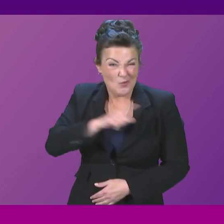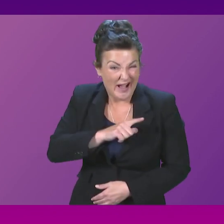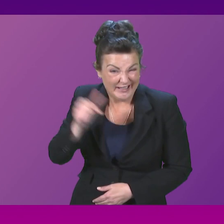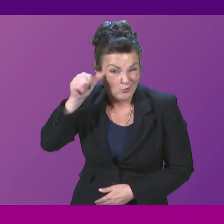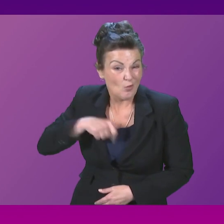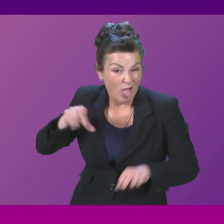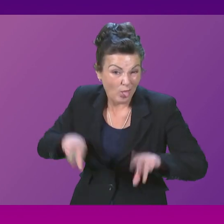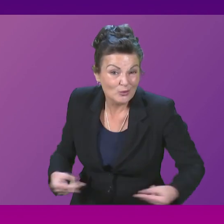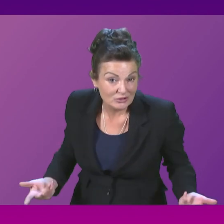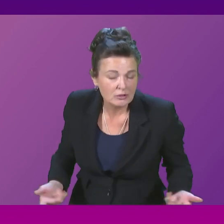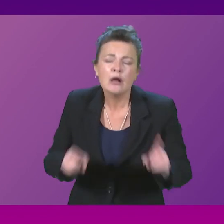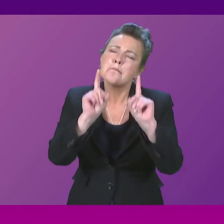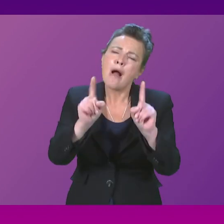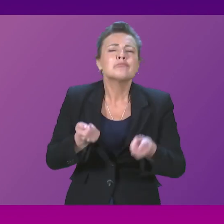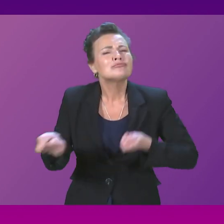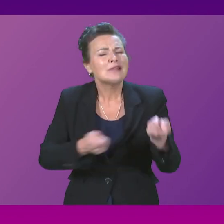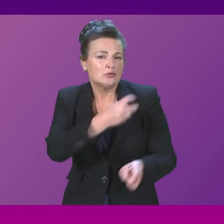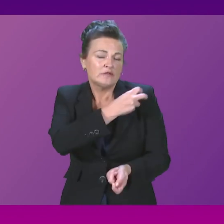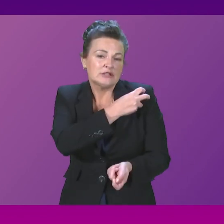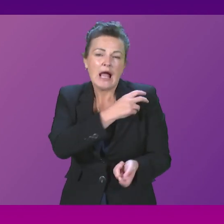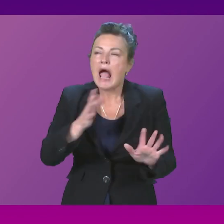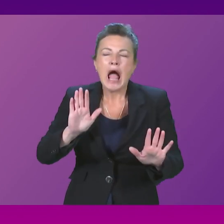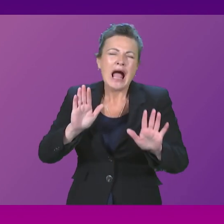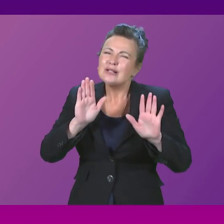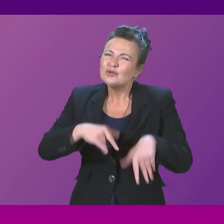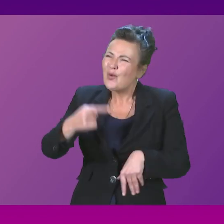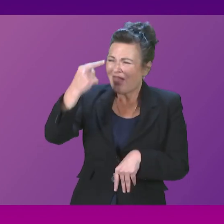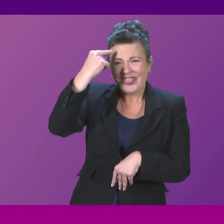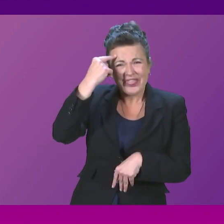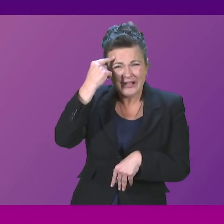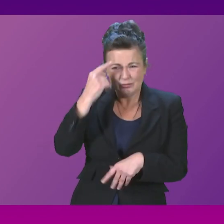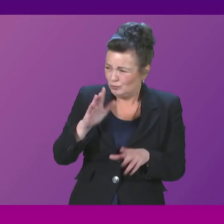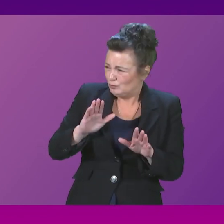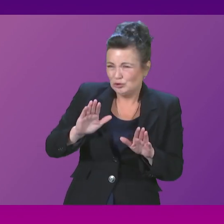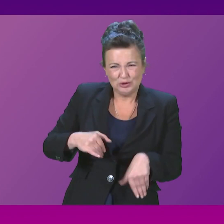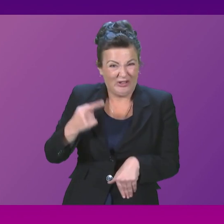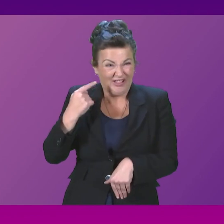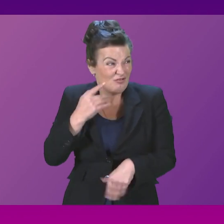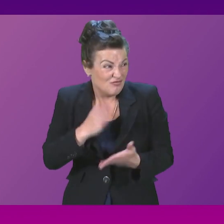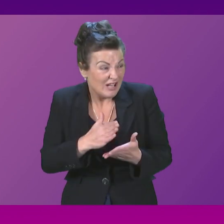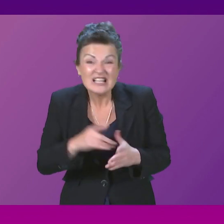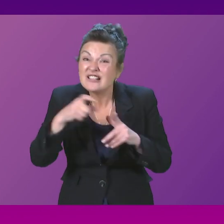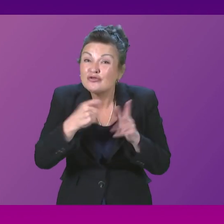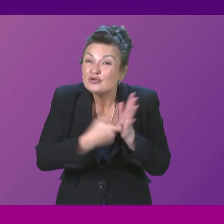However, I am not sure that we should put much store on anything that Douglas Ross has to say.